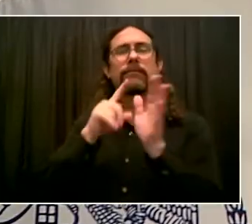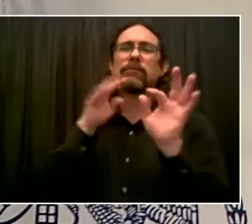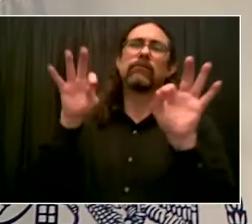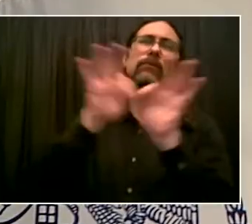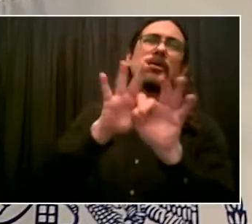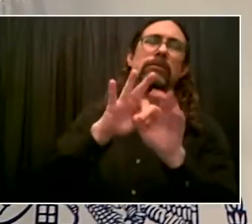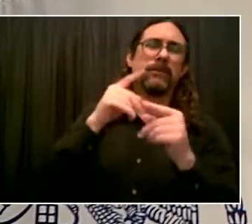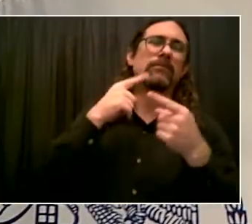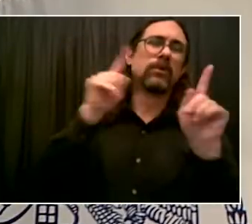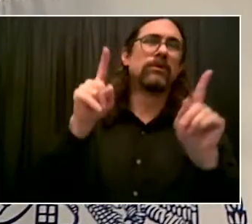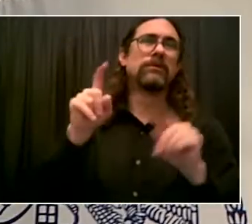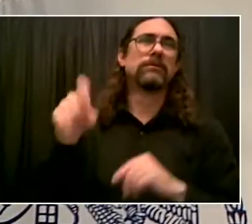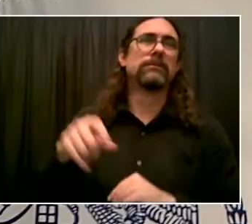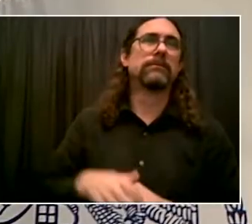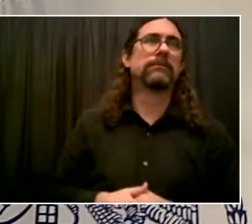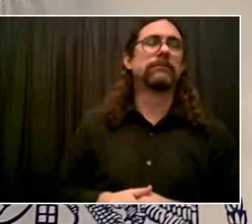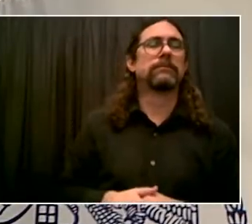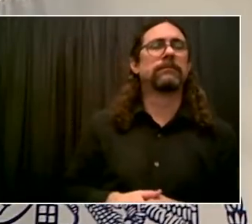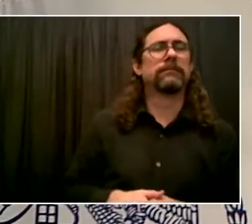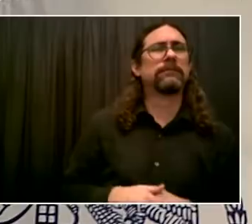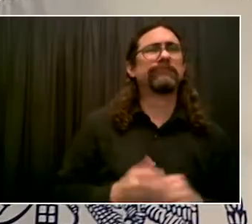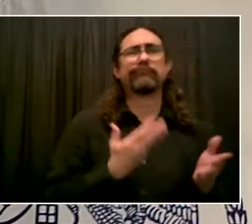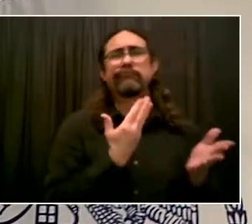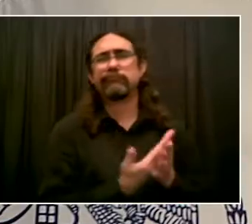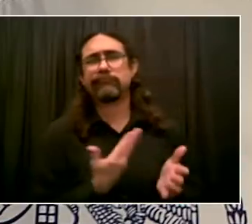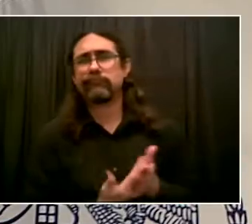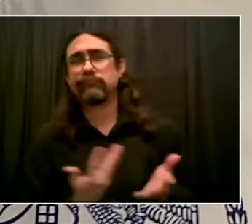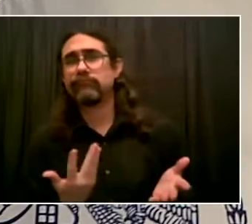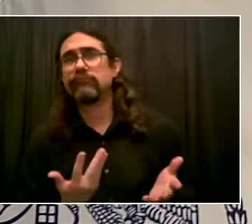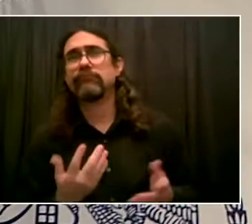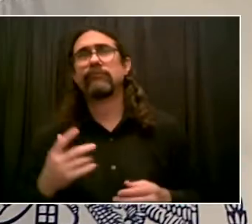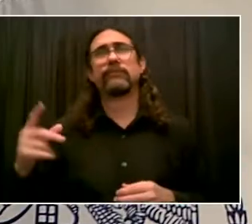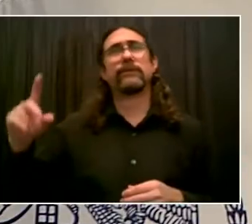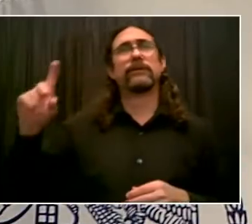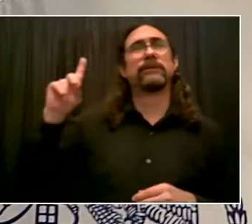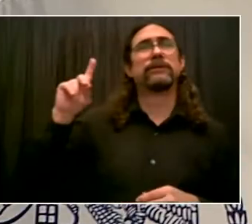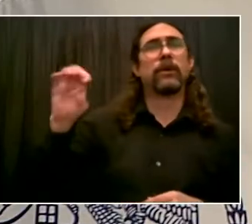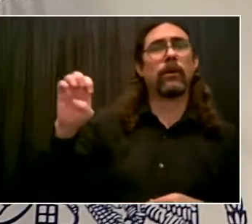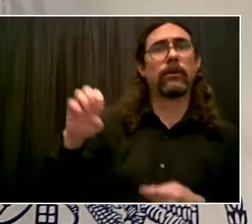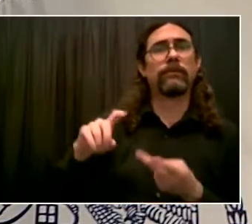WE HAVE A REALLY EXTENSIVE EXPERIENCE IN OUR SCHOOLS AND HEALTHCARE SYSTEM. WHAT WE DID WITH TH ERET SOFTH E